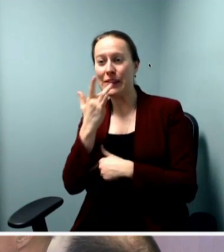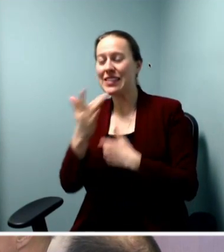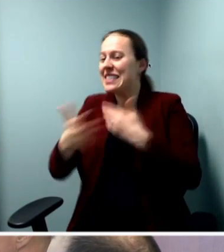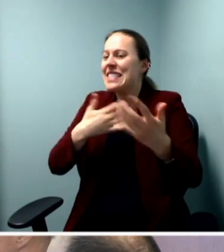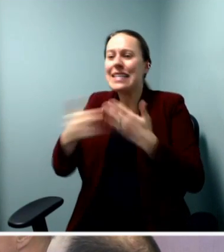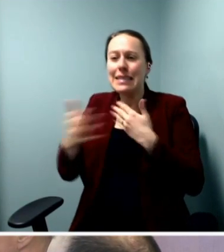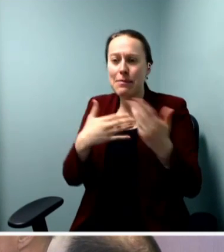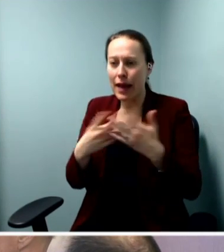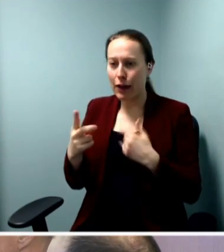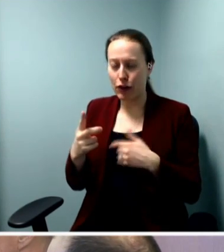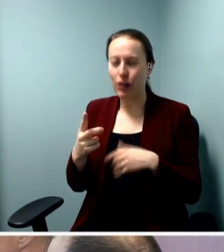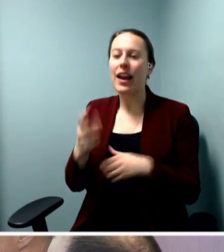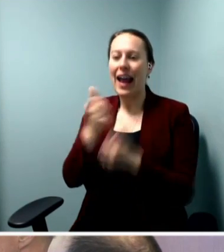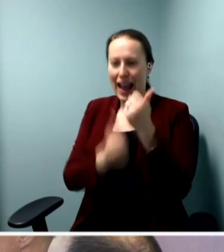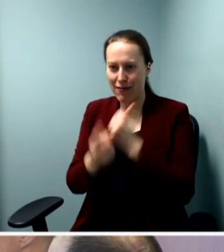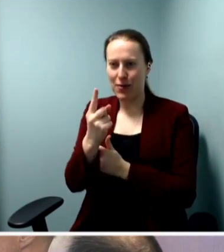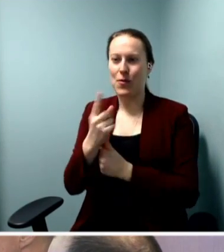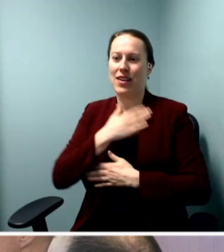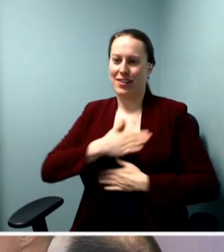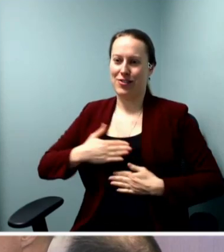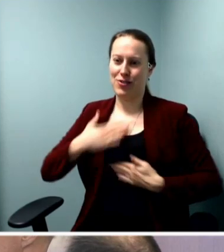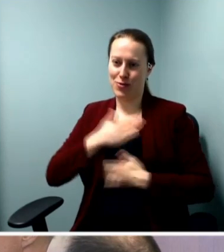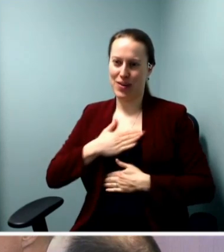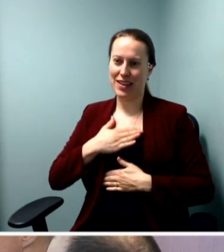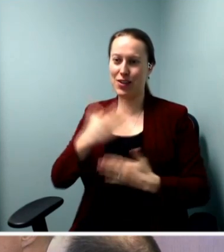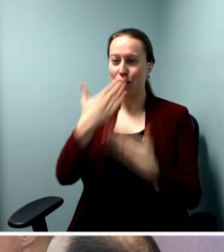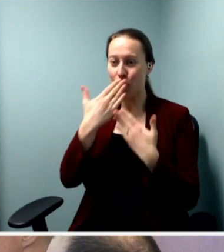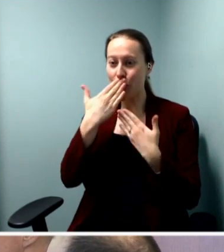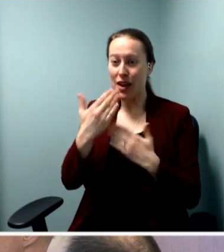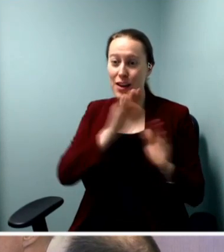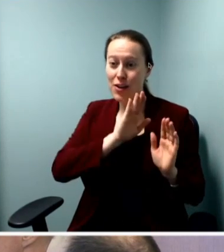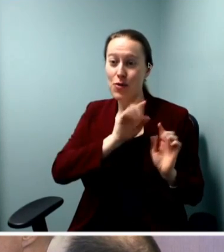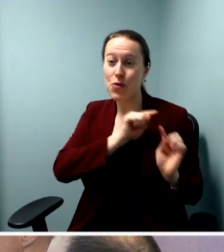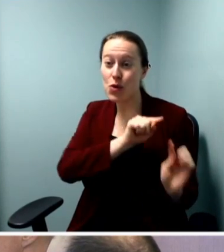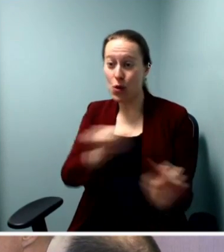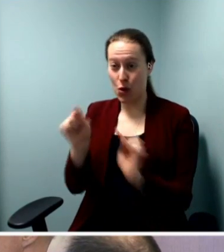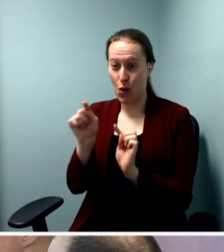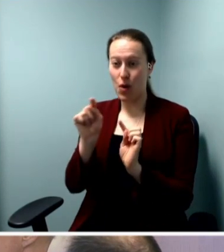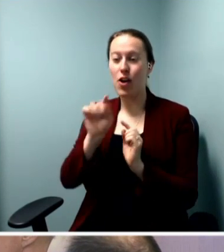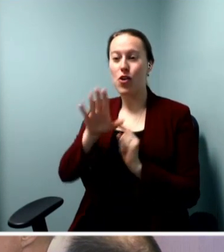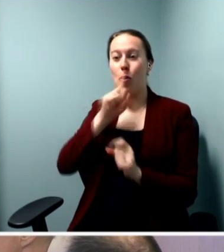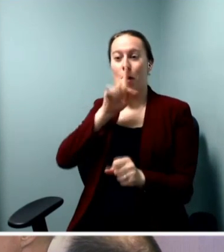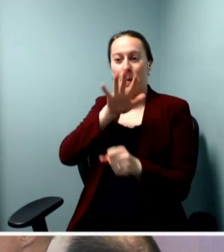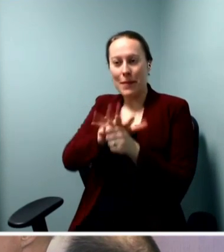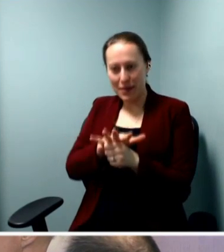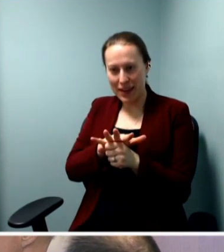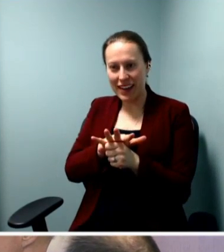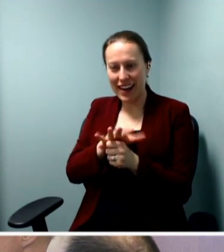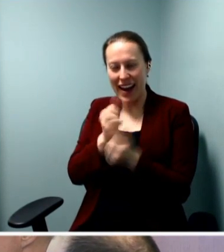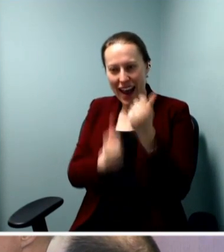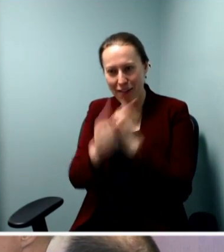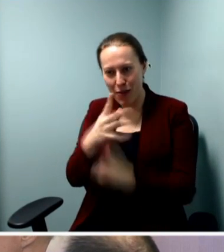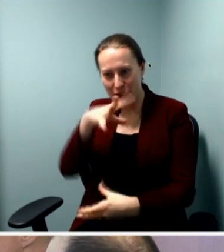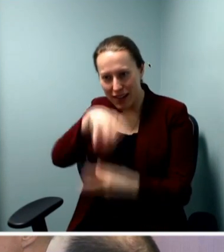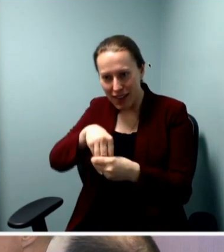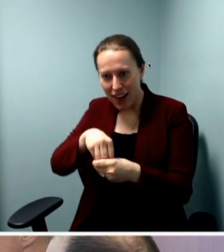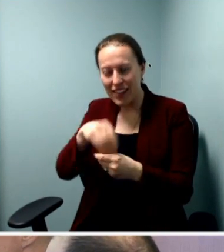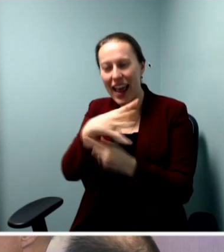I want to thank everyone here today for their commitment and belief in the potential that lives within all of us to create--